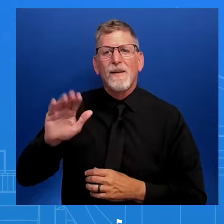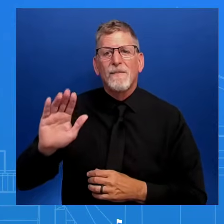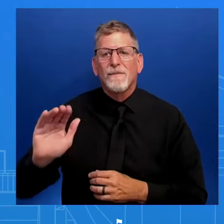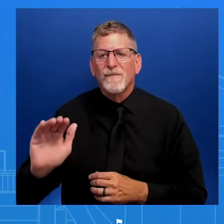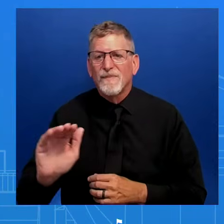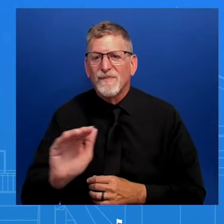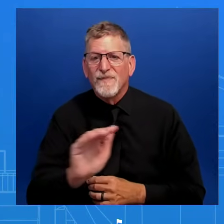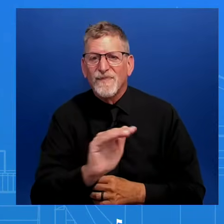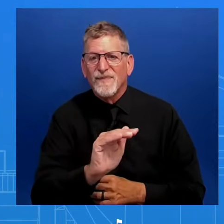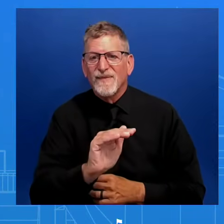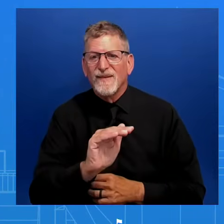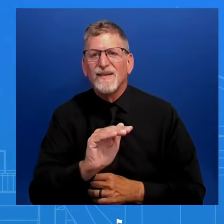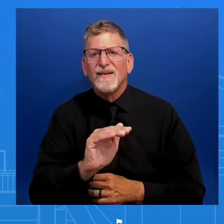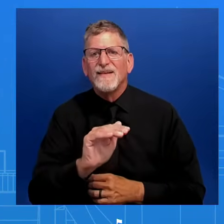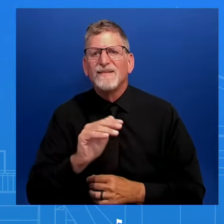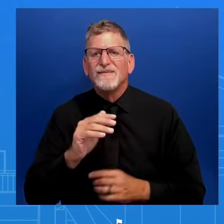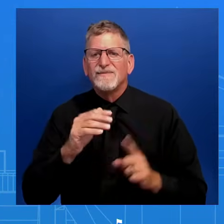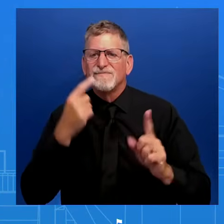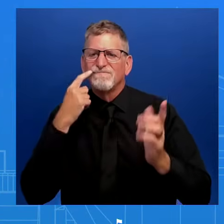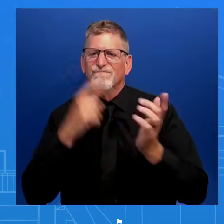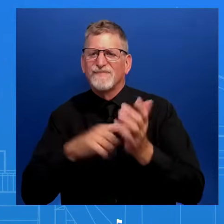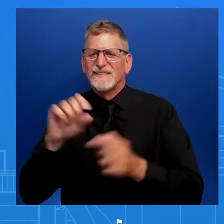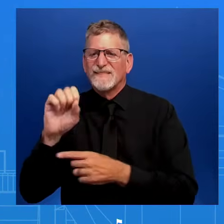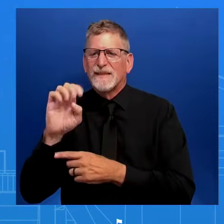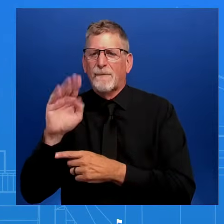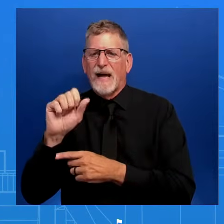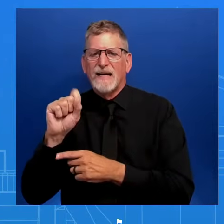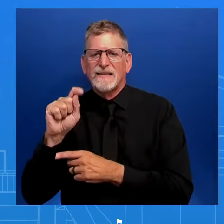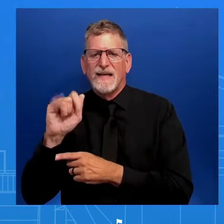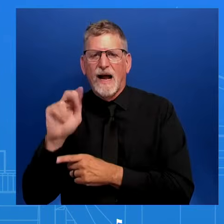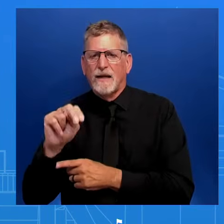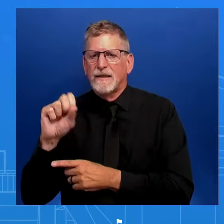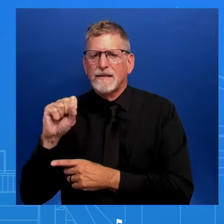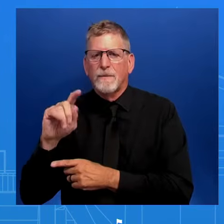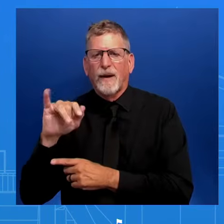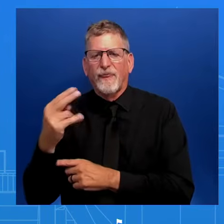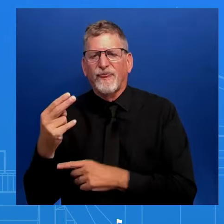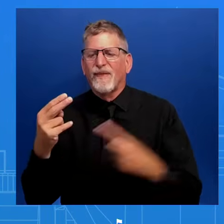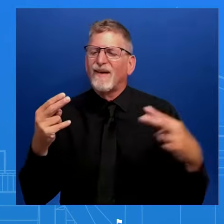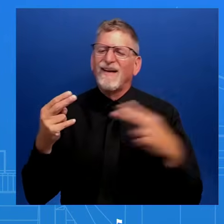It doesn't really help folks buy food. So, what do you say to those people